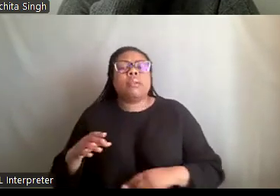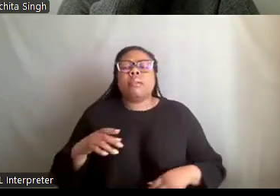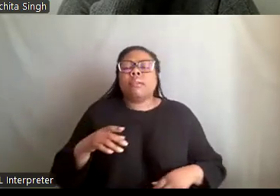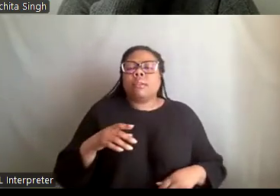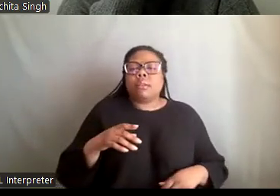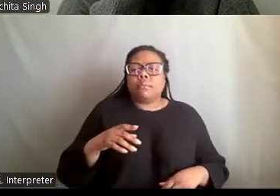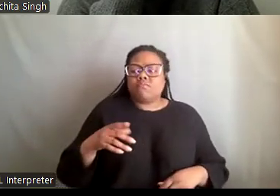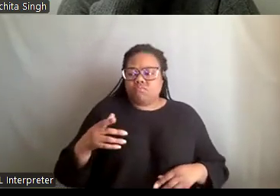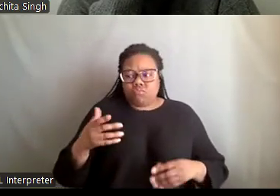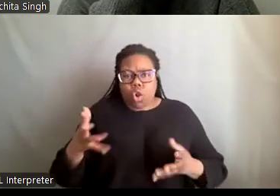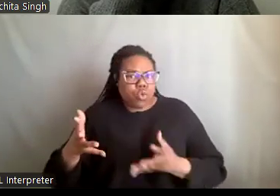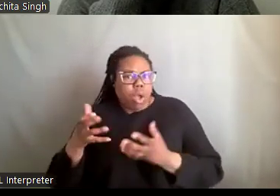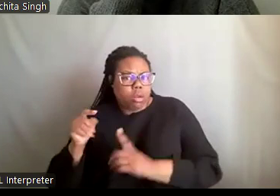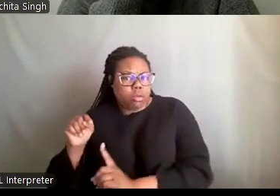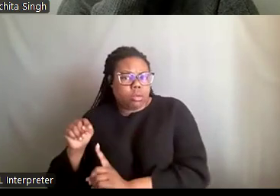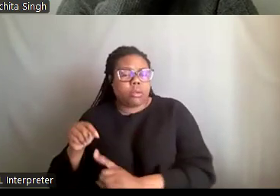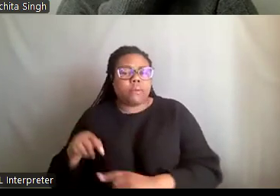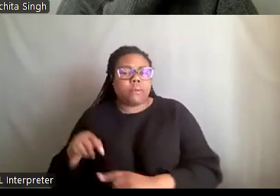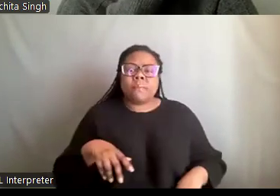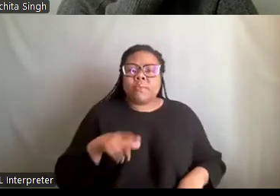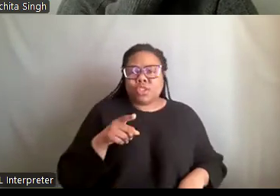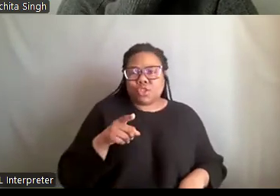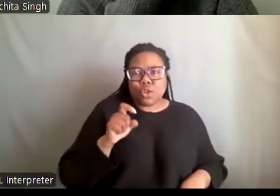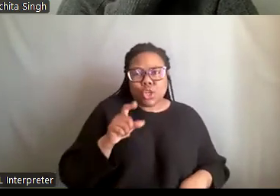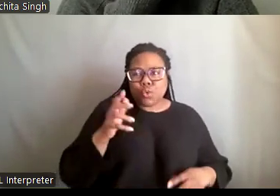thing that they want to organize on,